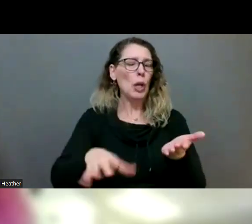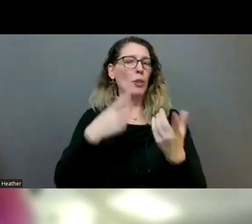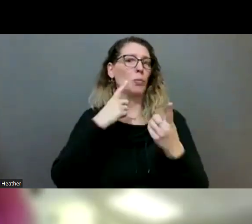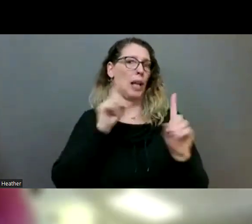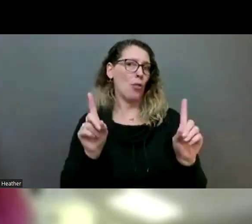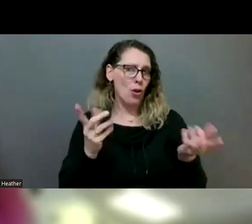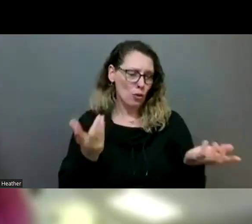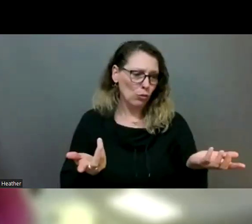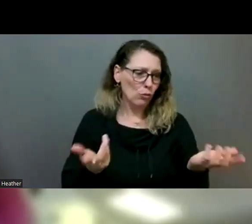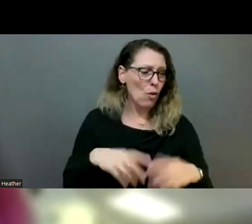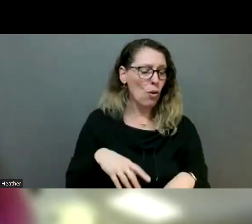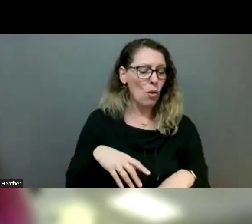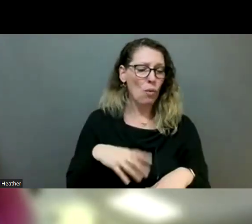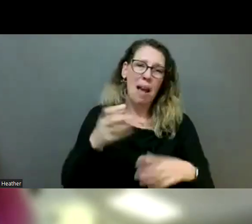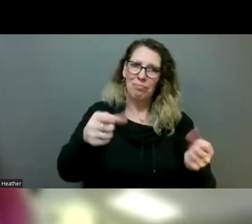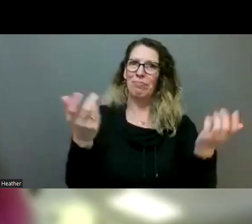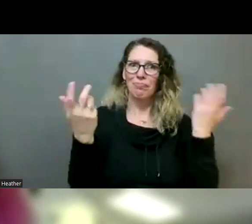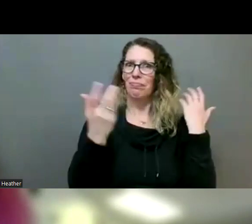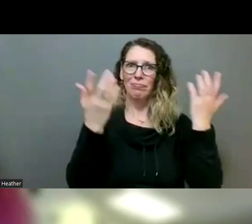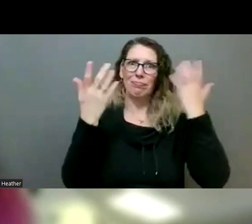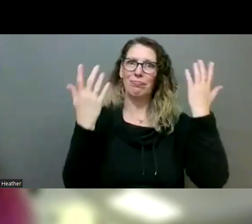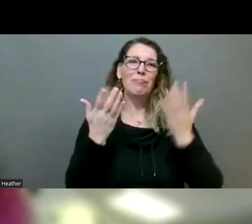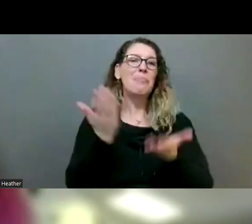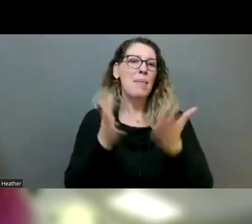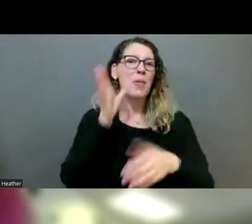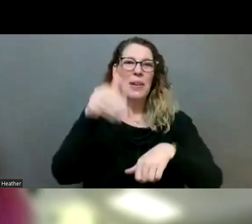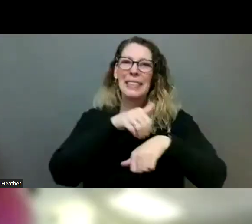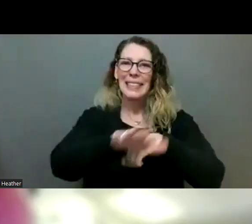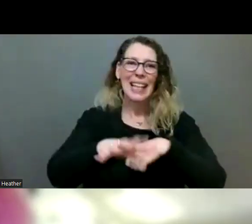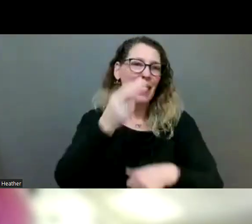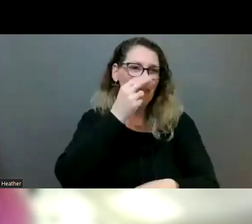And so yeah there's, maybe we'll send out the video, the funny video at some point,